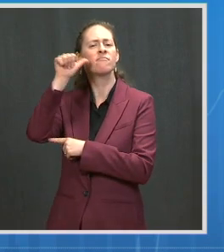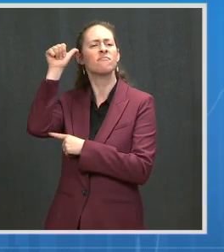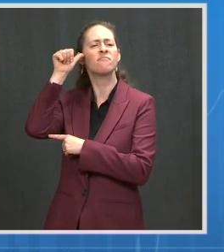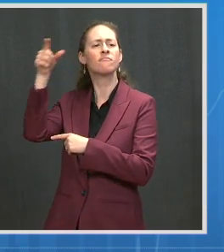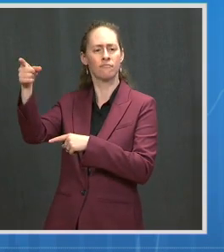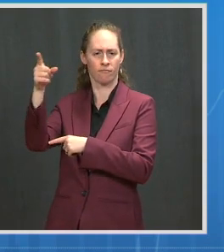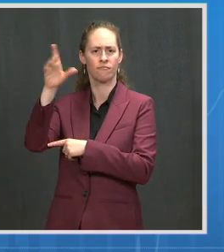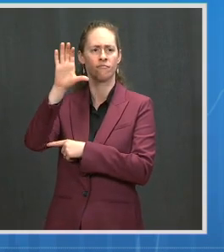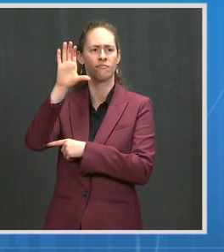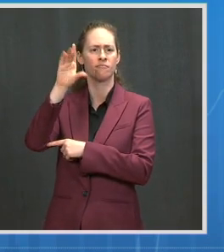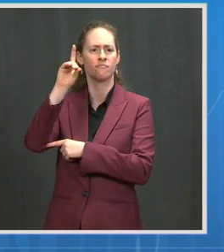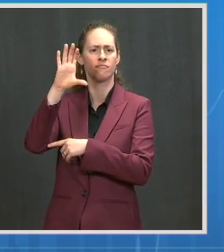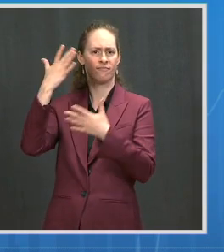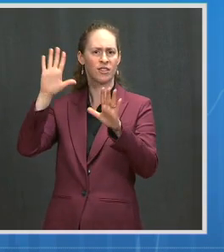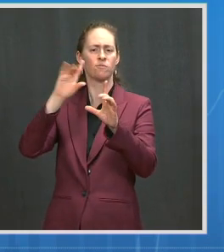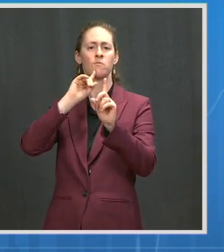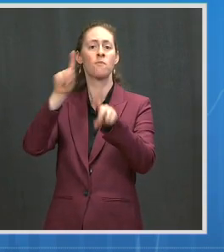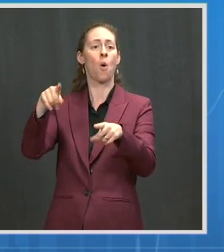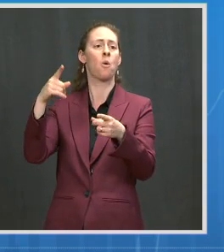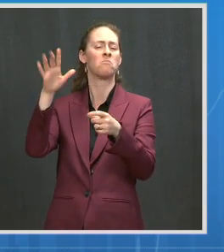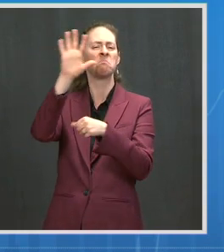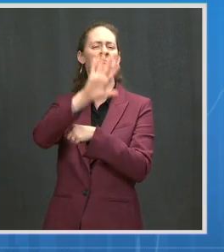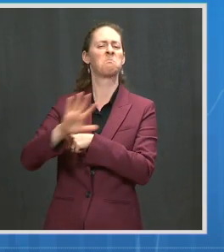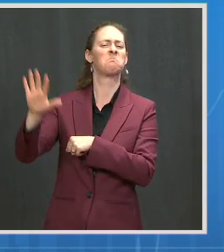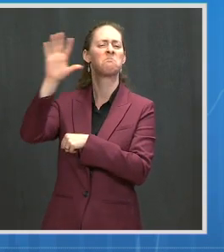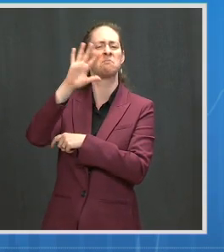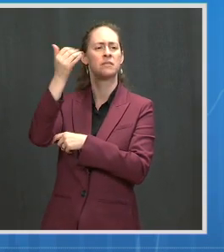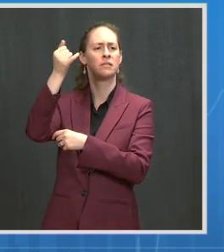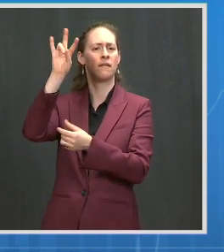the lowest daily case numbers since June 2020.